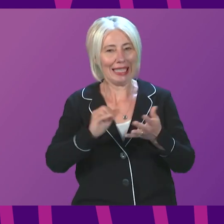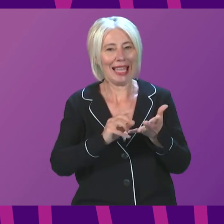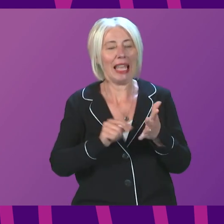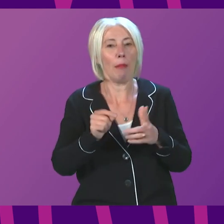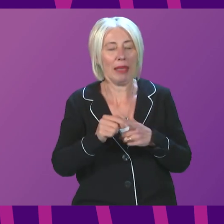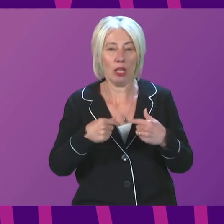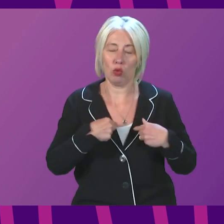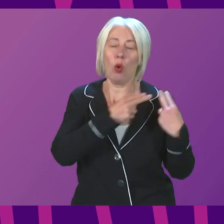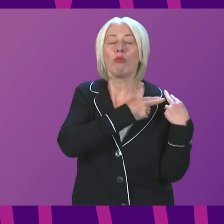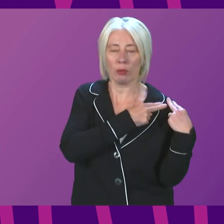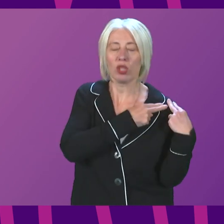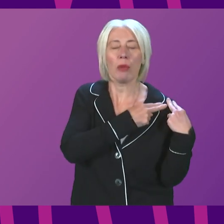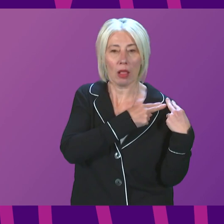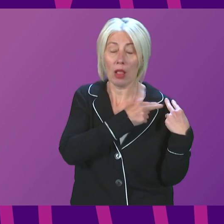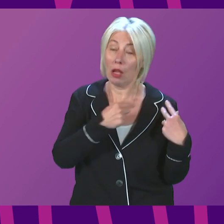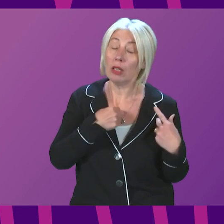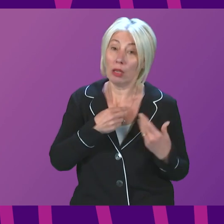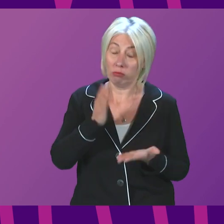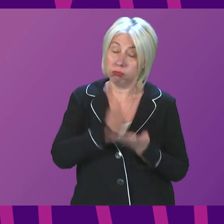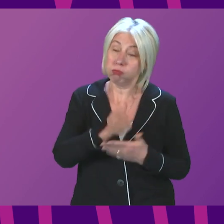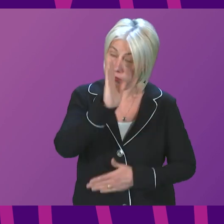that responsibility very seriously.